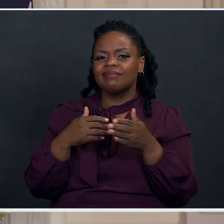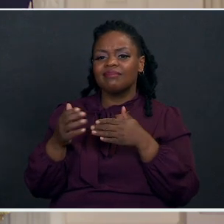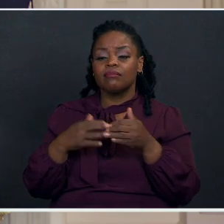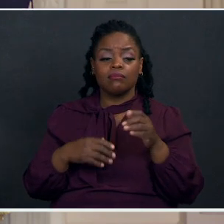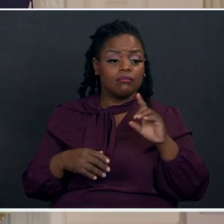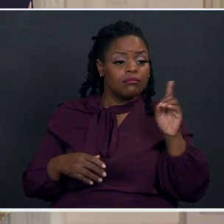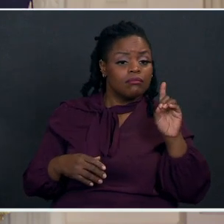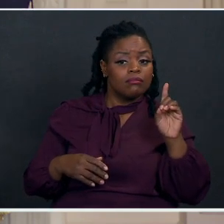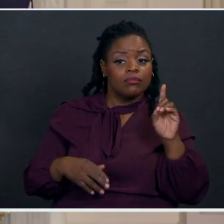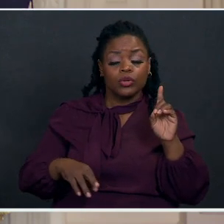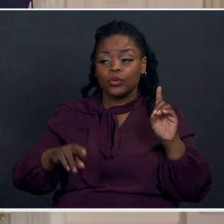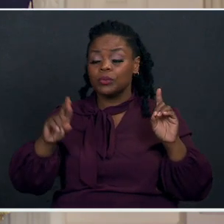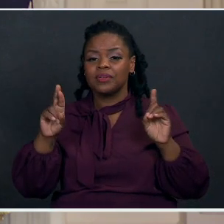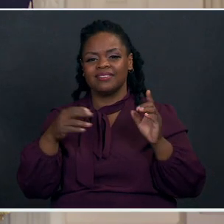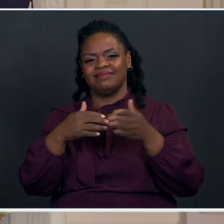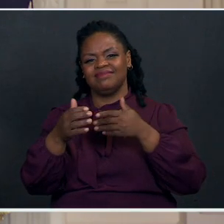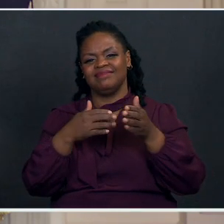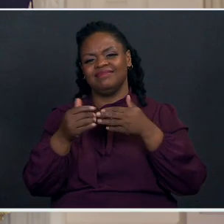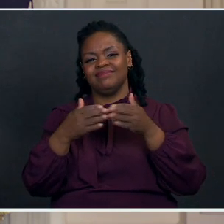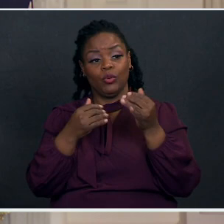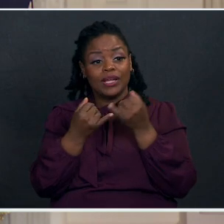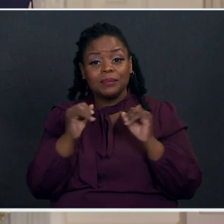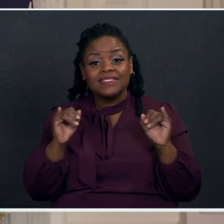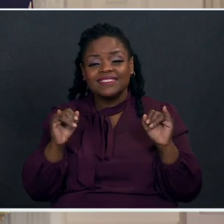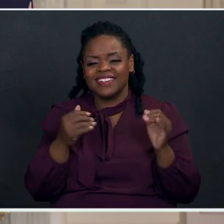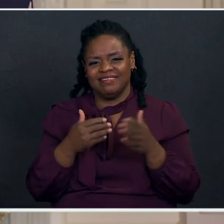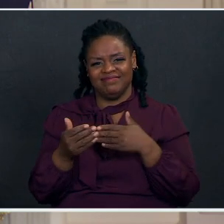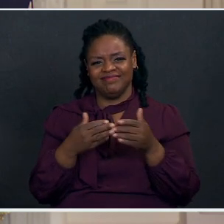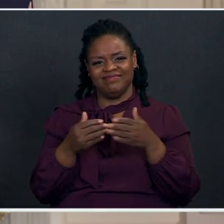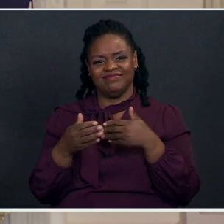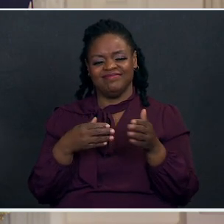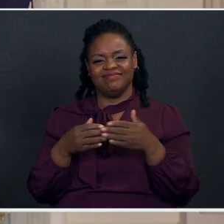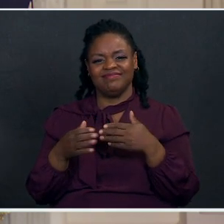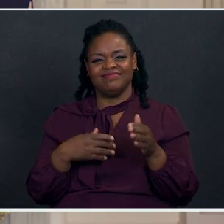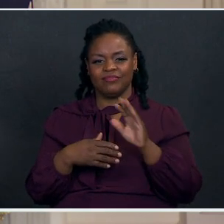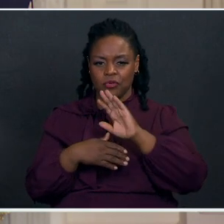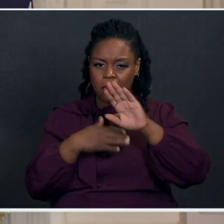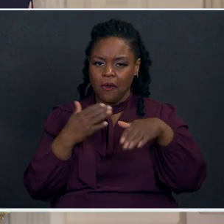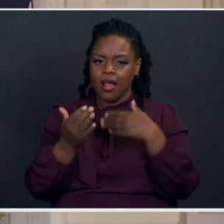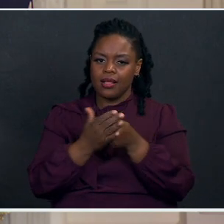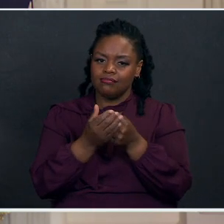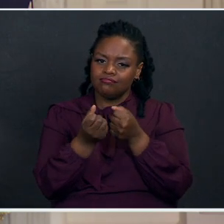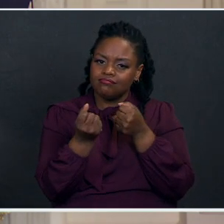It's -- that's why I'm signing today an executive order to supercharge our administration ambitious plan